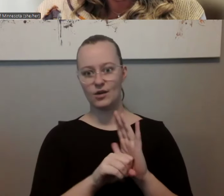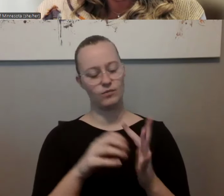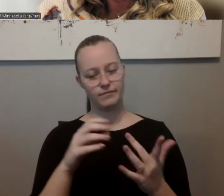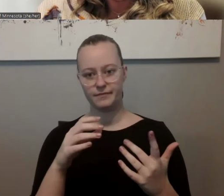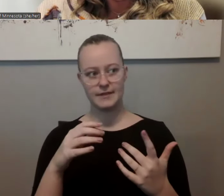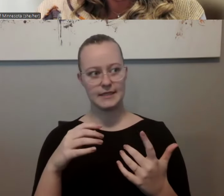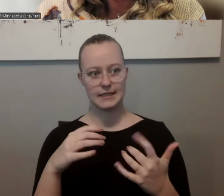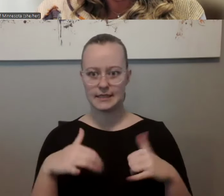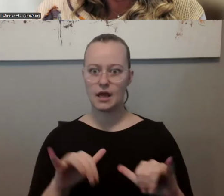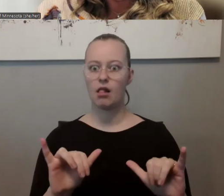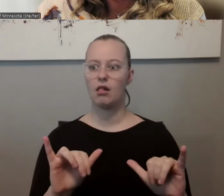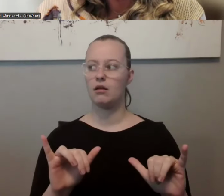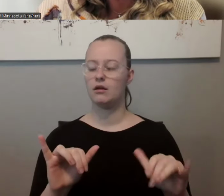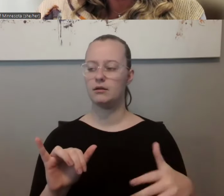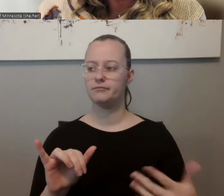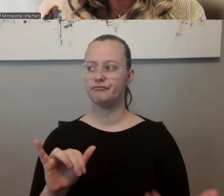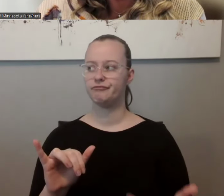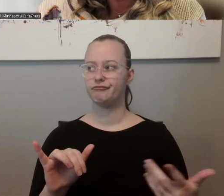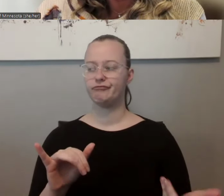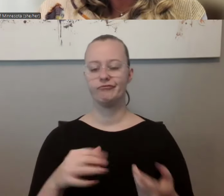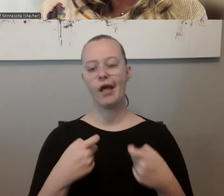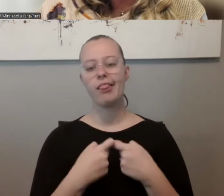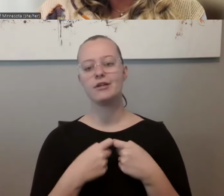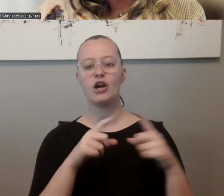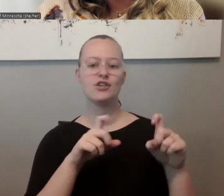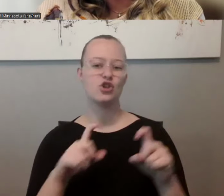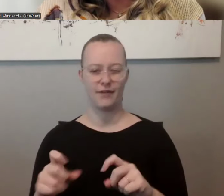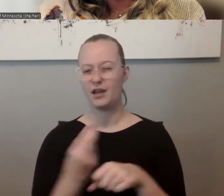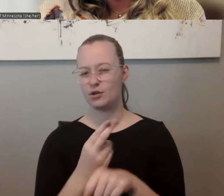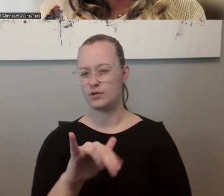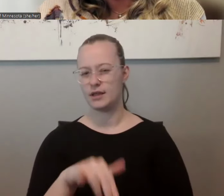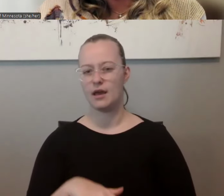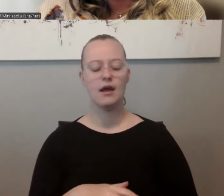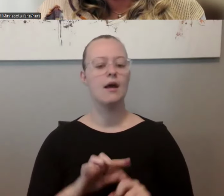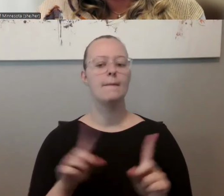we've still been at electronic survey but not